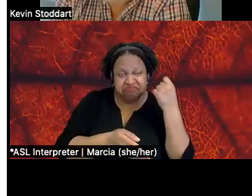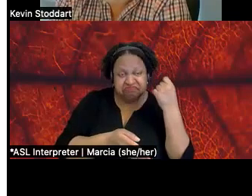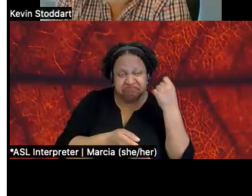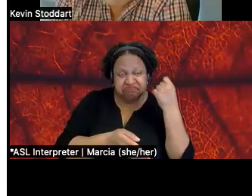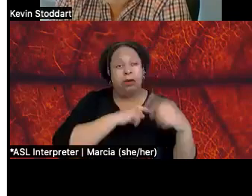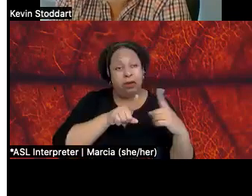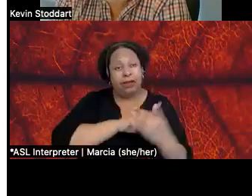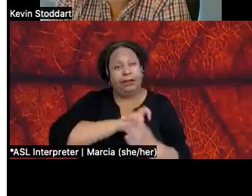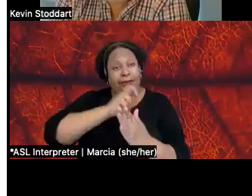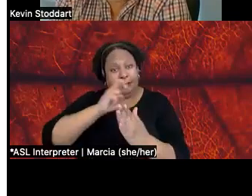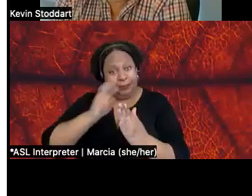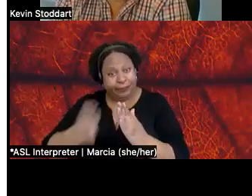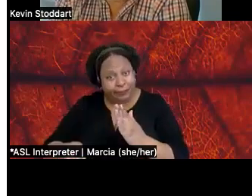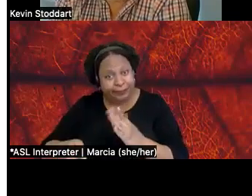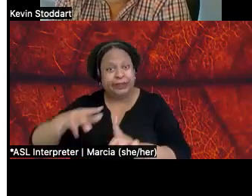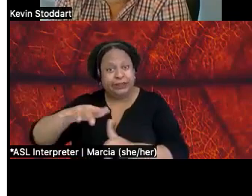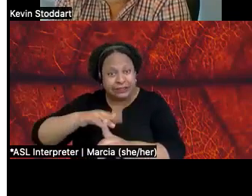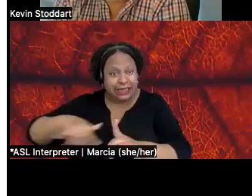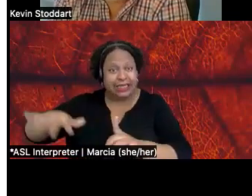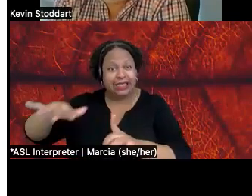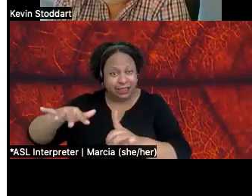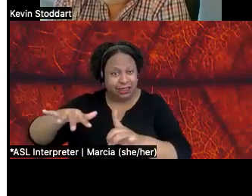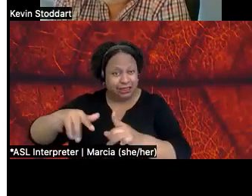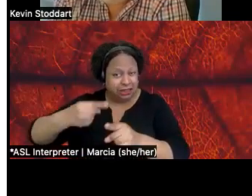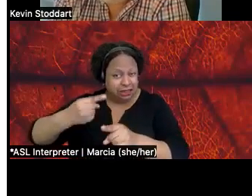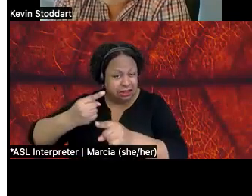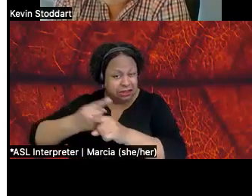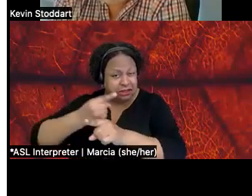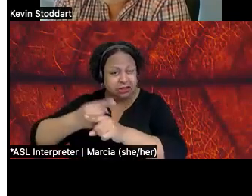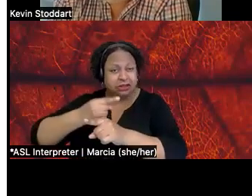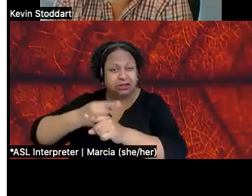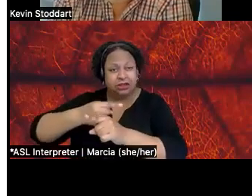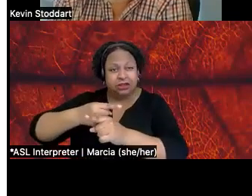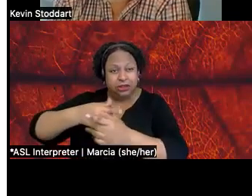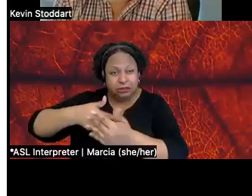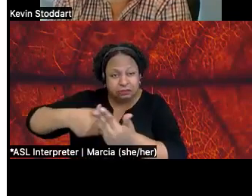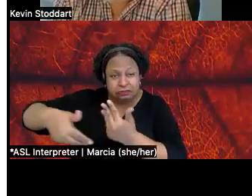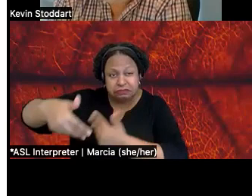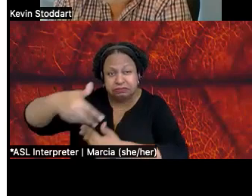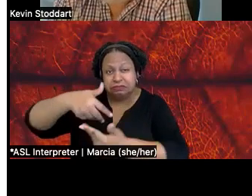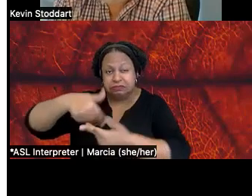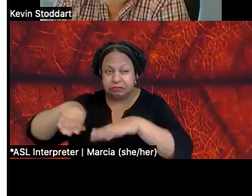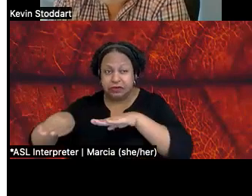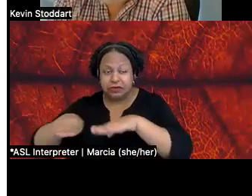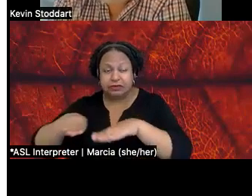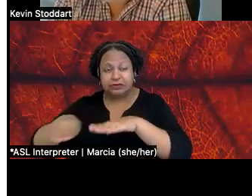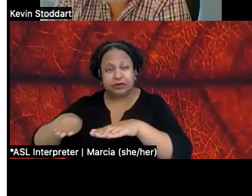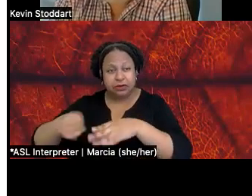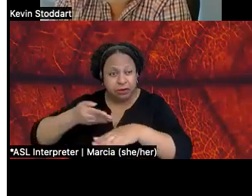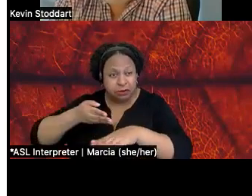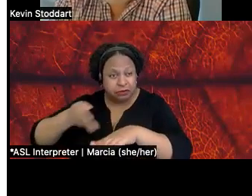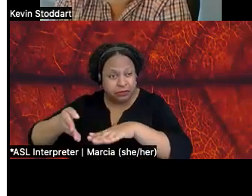to understand social norms and specific processes on particular placement sites.